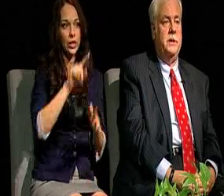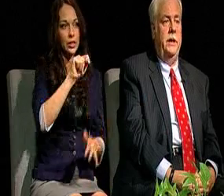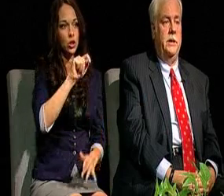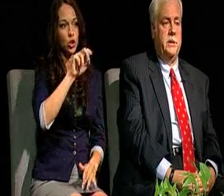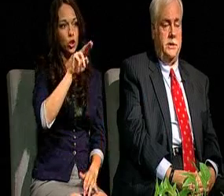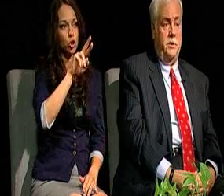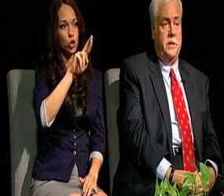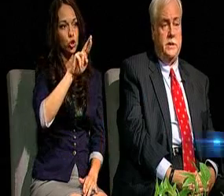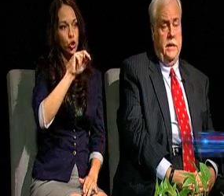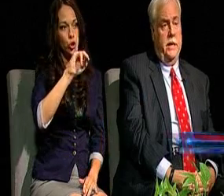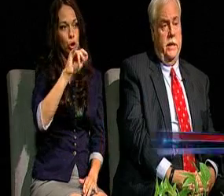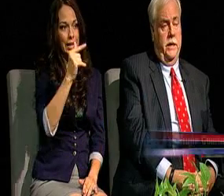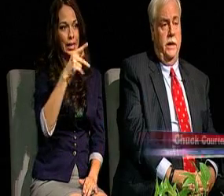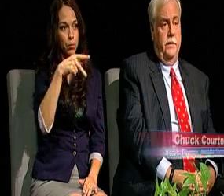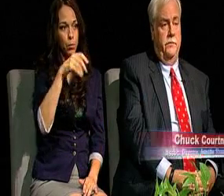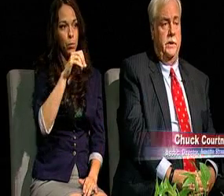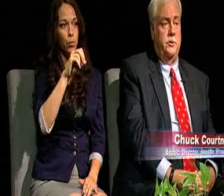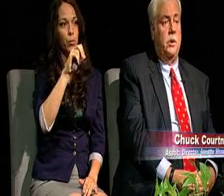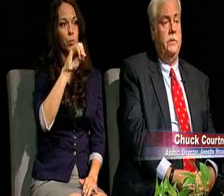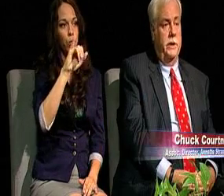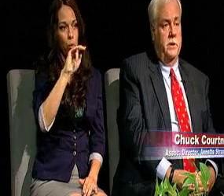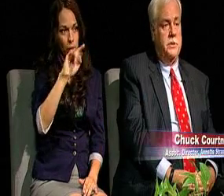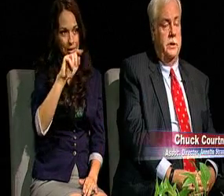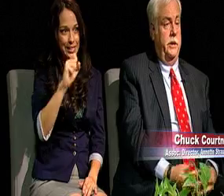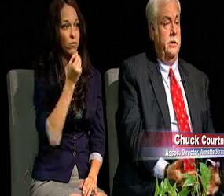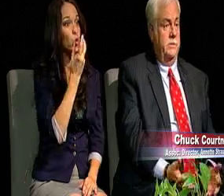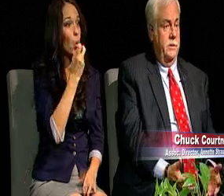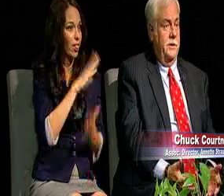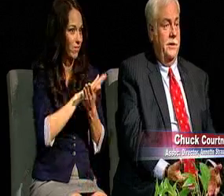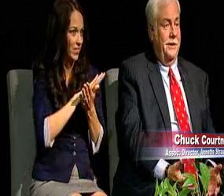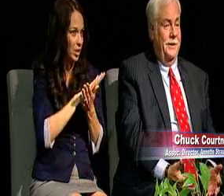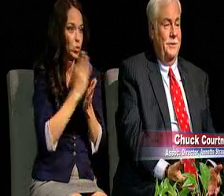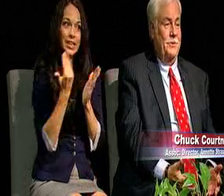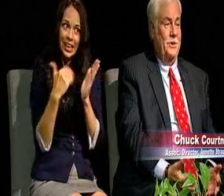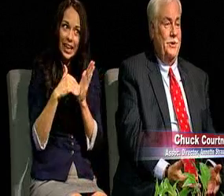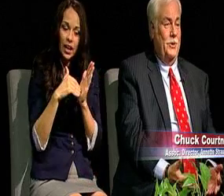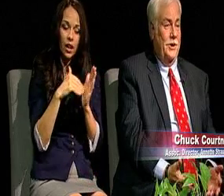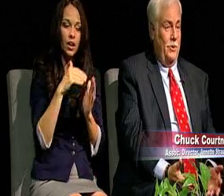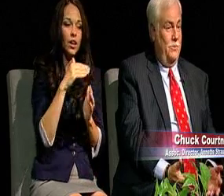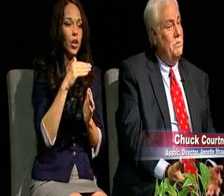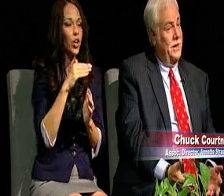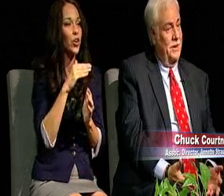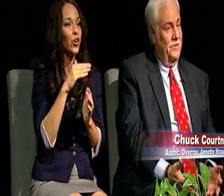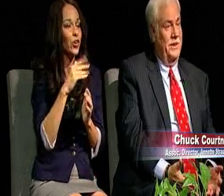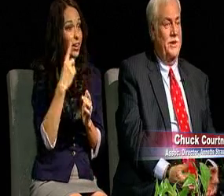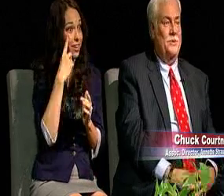and it's a series of 12 videos. Again, you think we make a lot of videos.